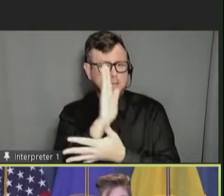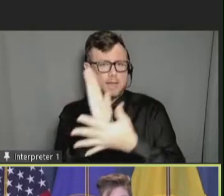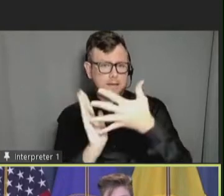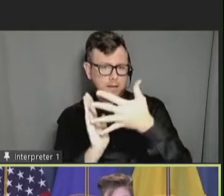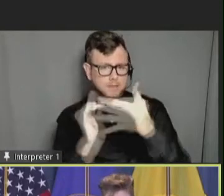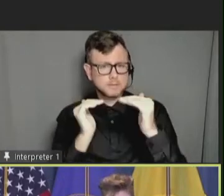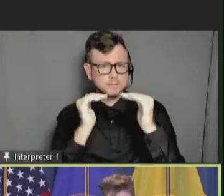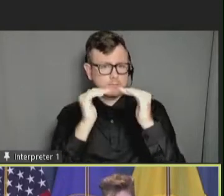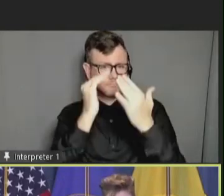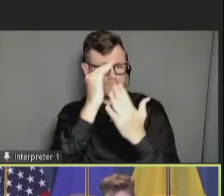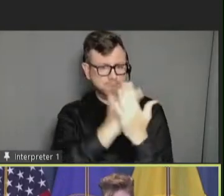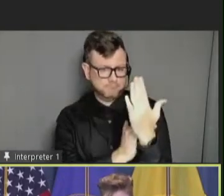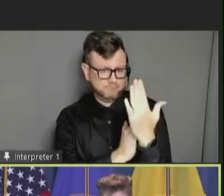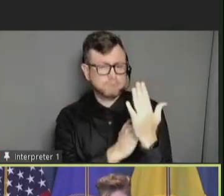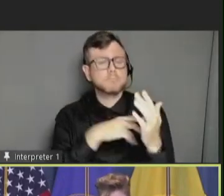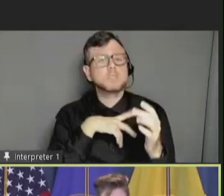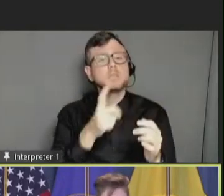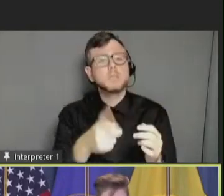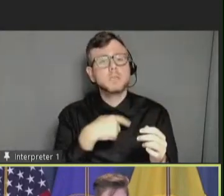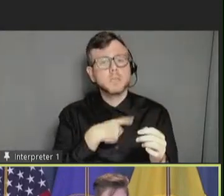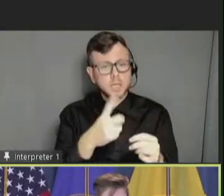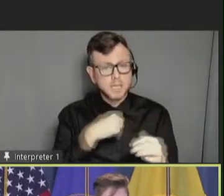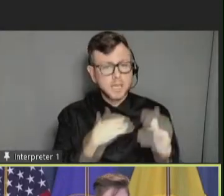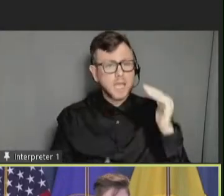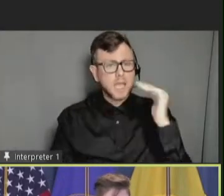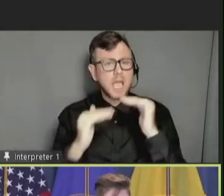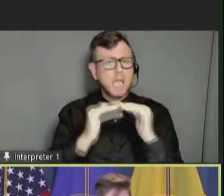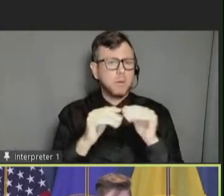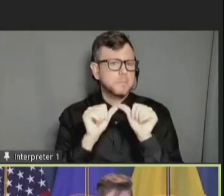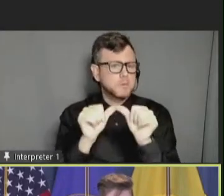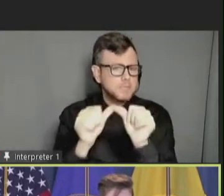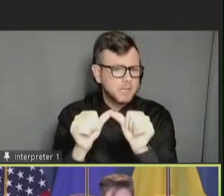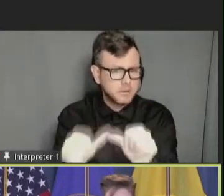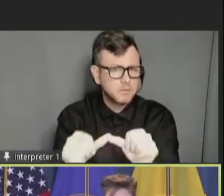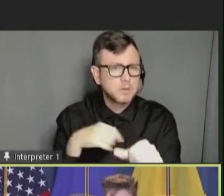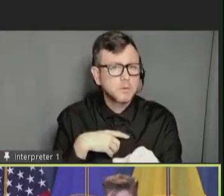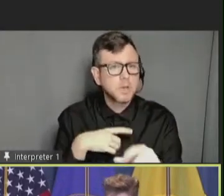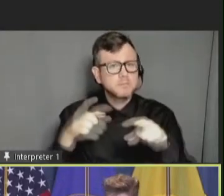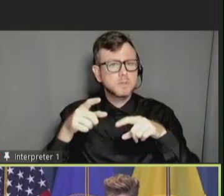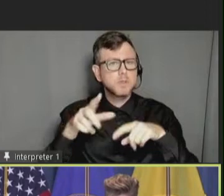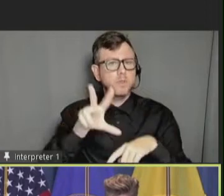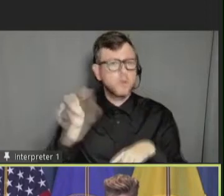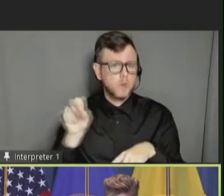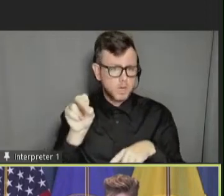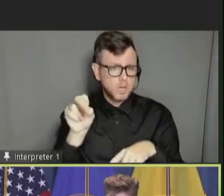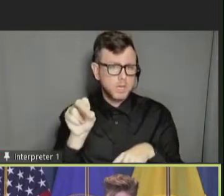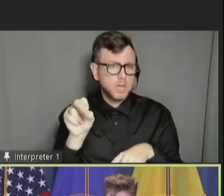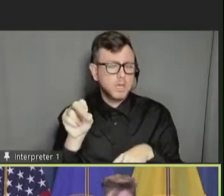both equitable and sustainable immunization in 30 countries, including the U.S. And it